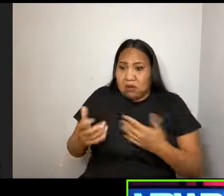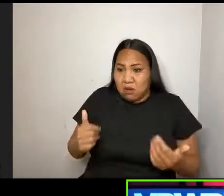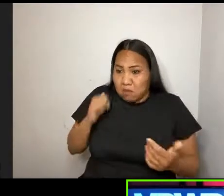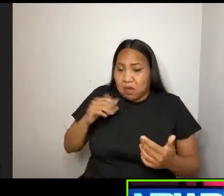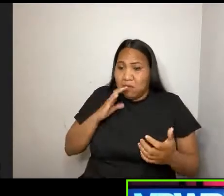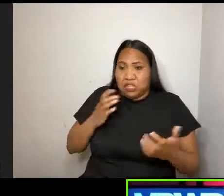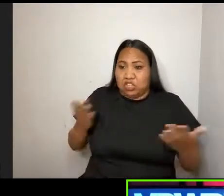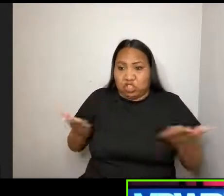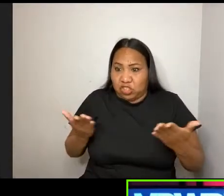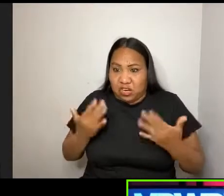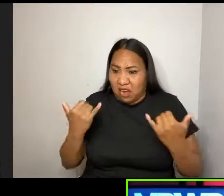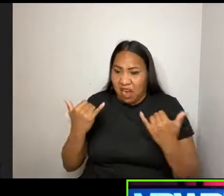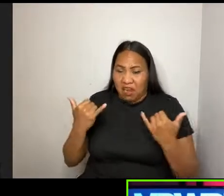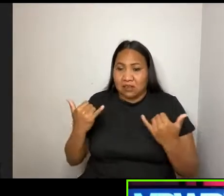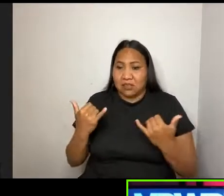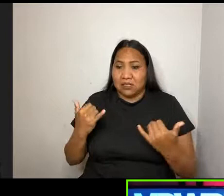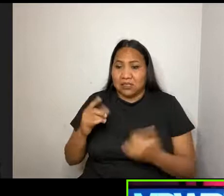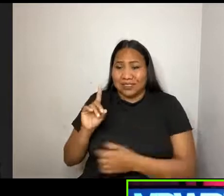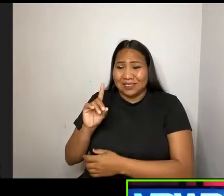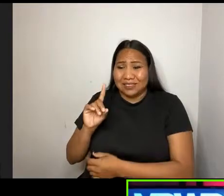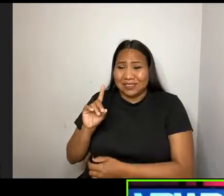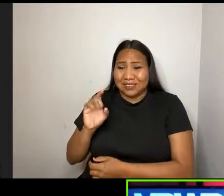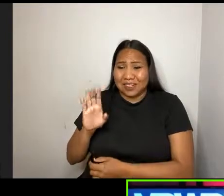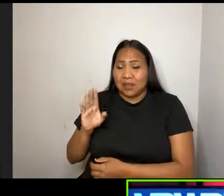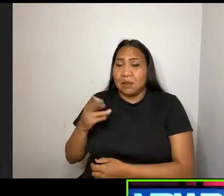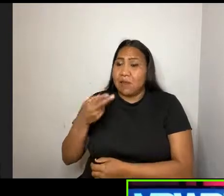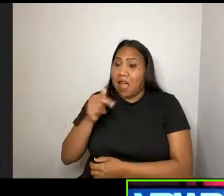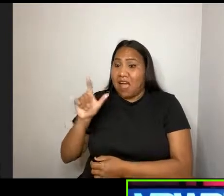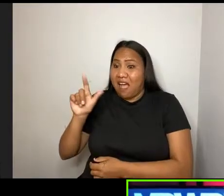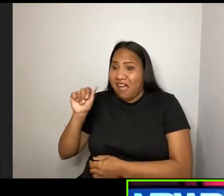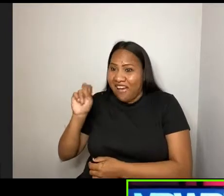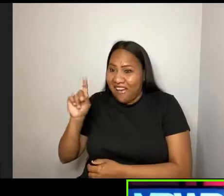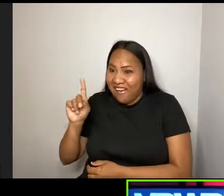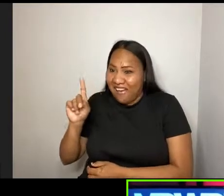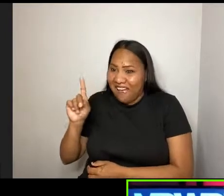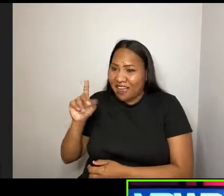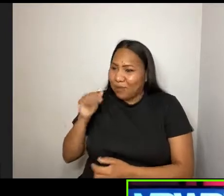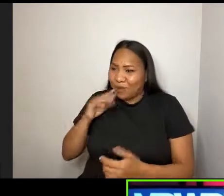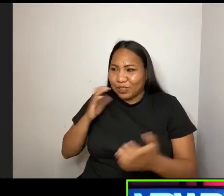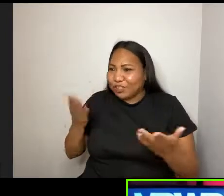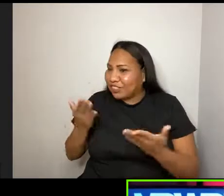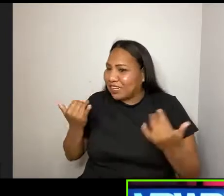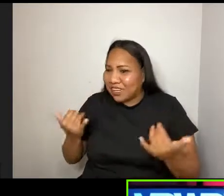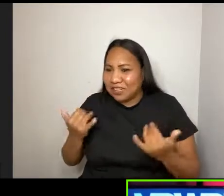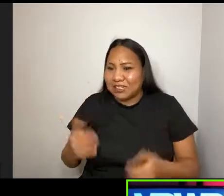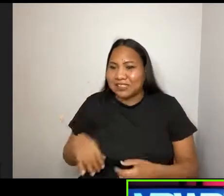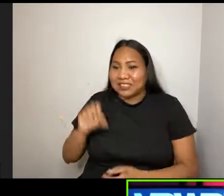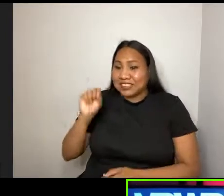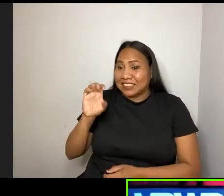here today and be the Secretary Interior of the United States. When I think about that,